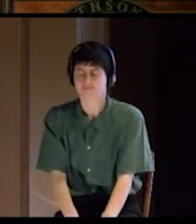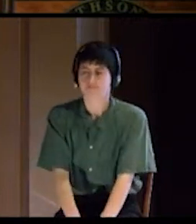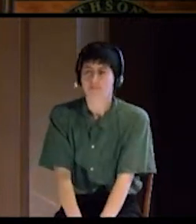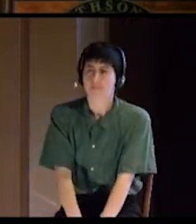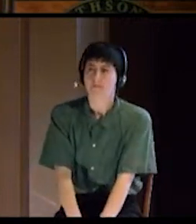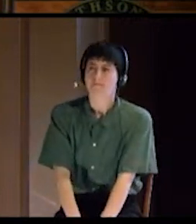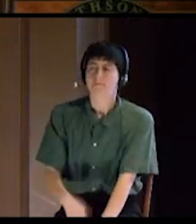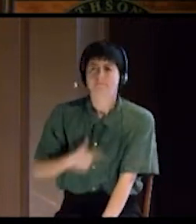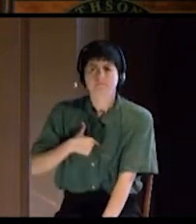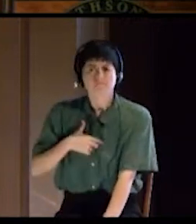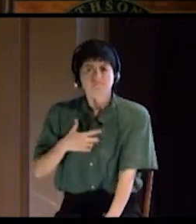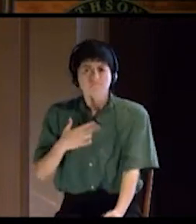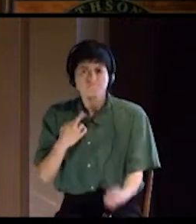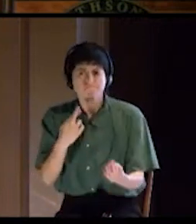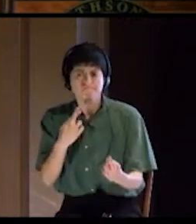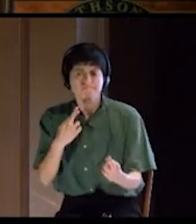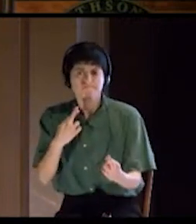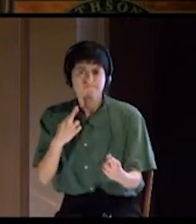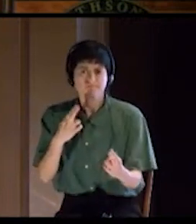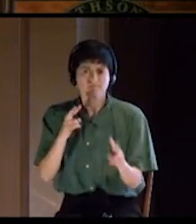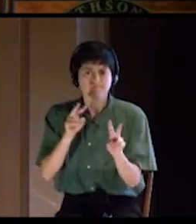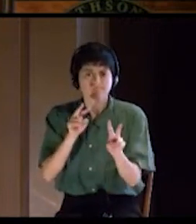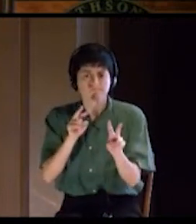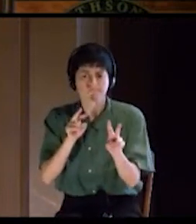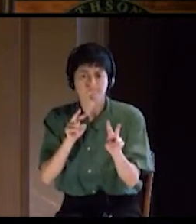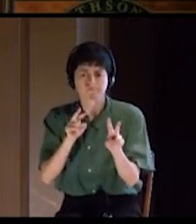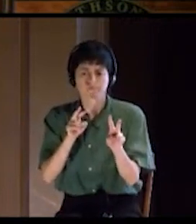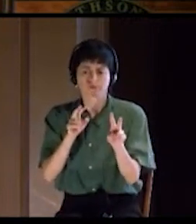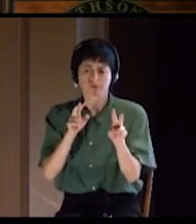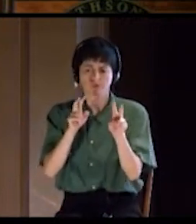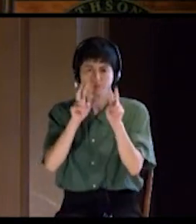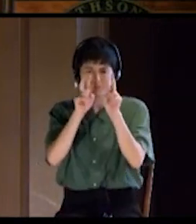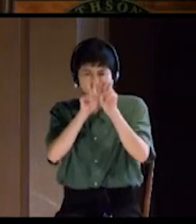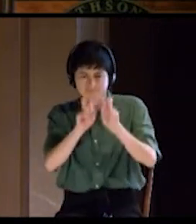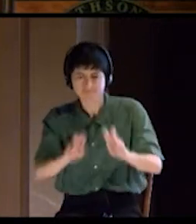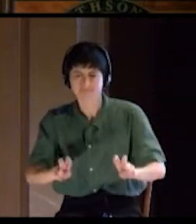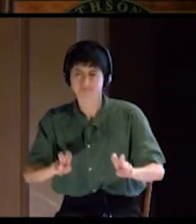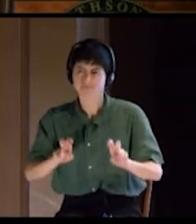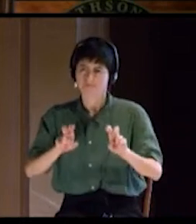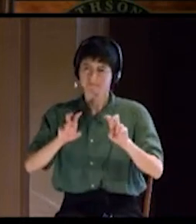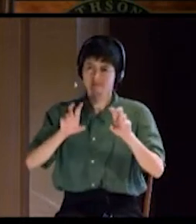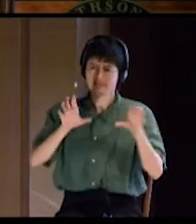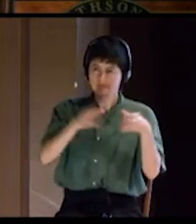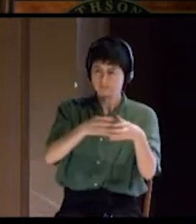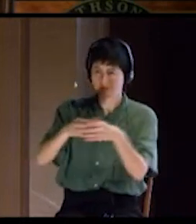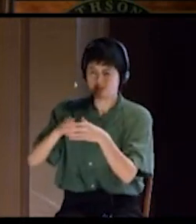of species richness and abundance and kind of driving these phenotypic changes.